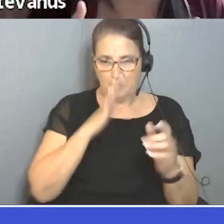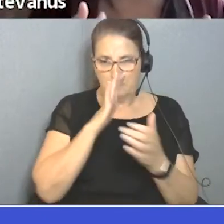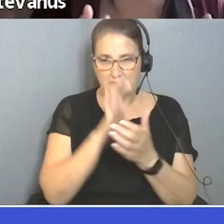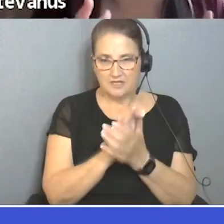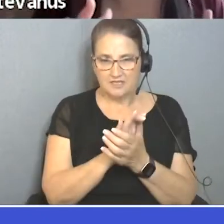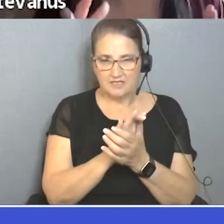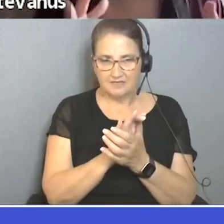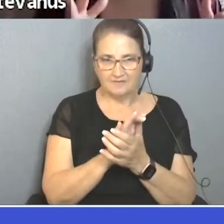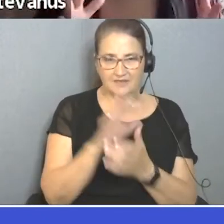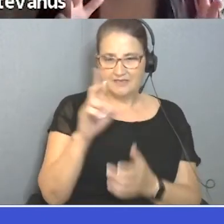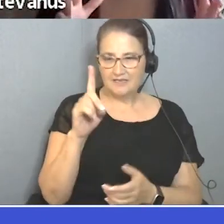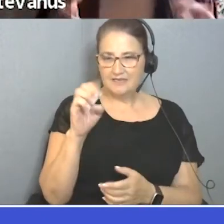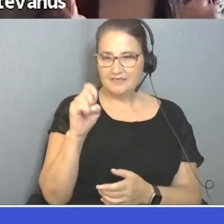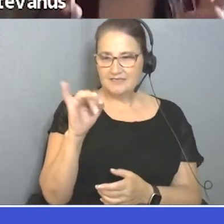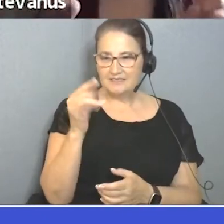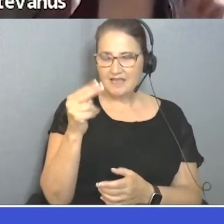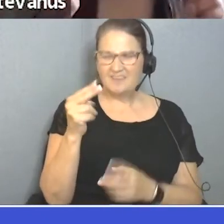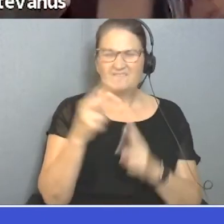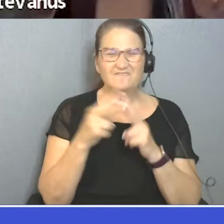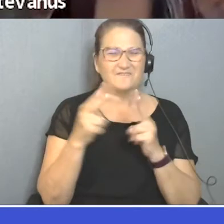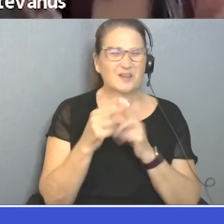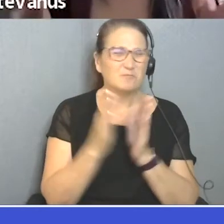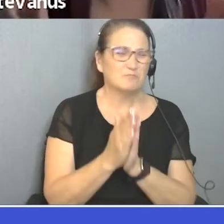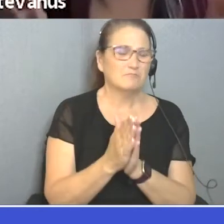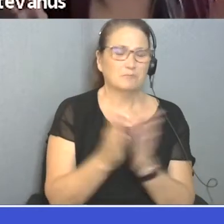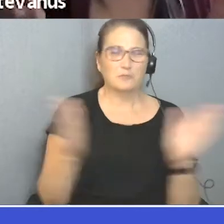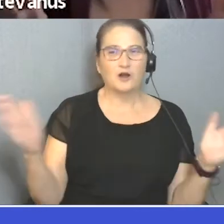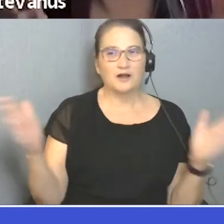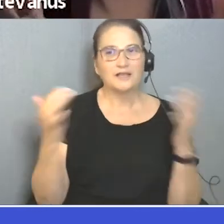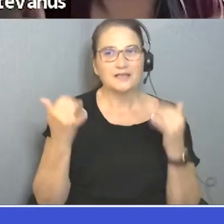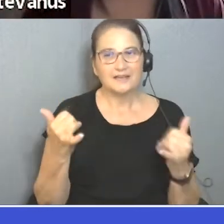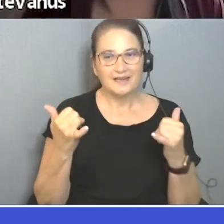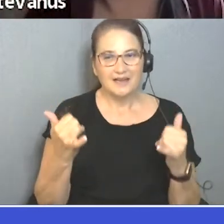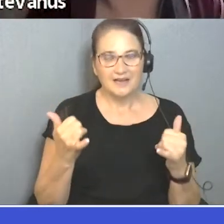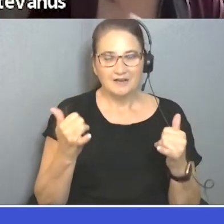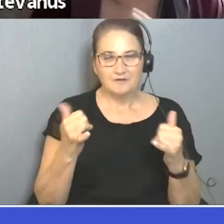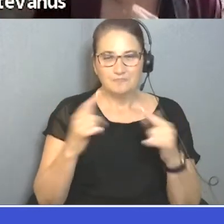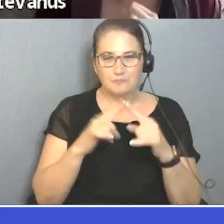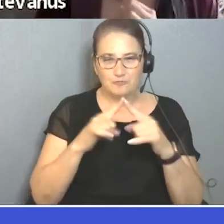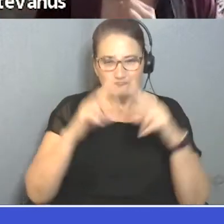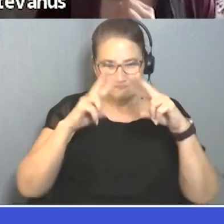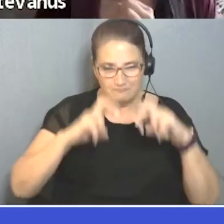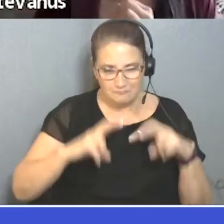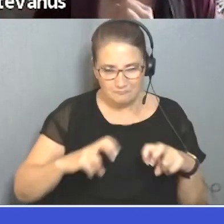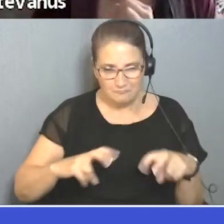is more broad, and today we'll be exploring the broadly